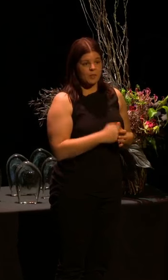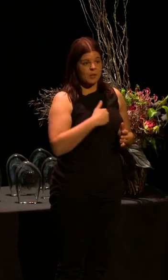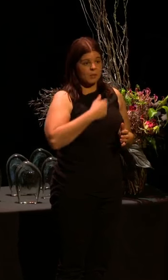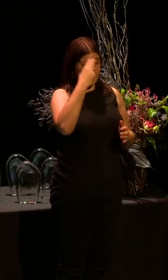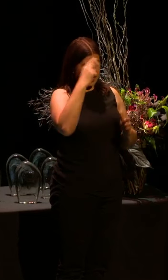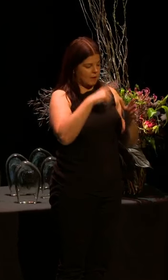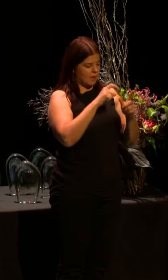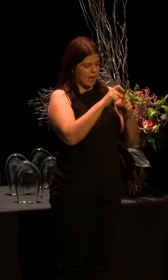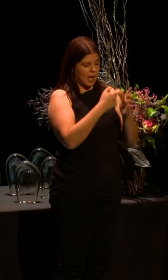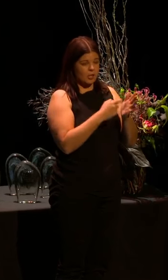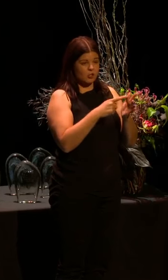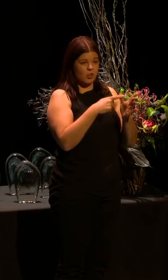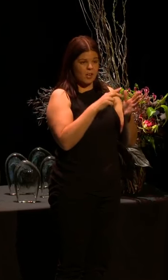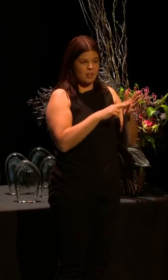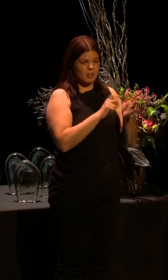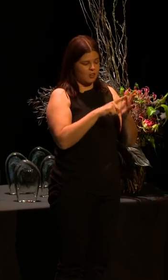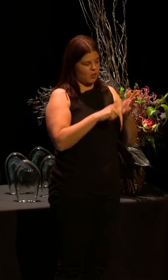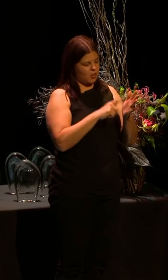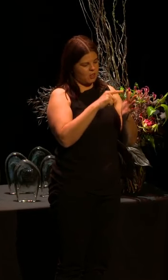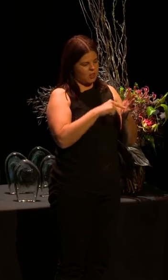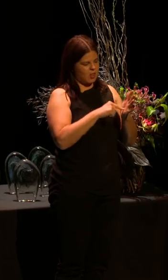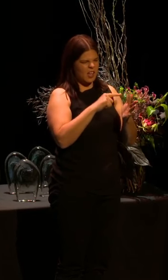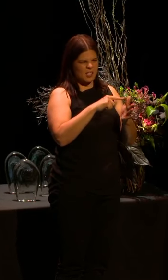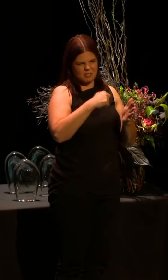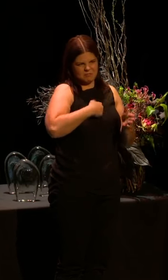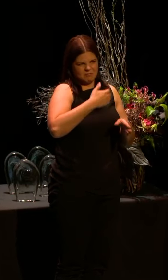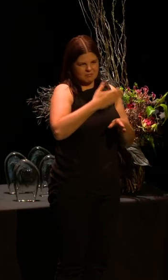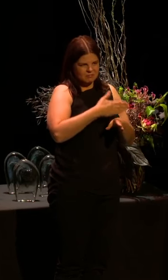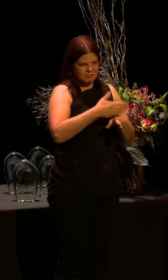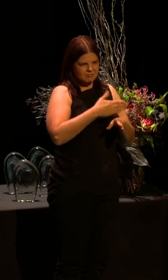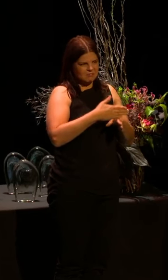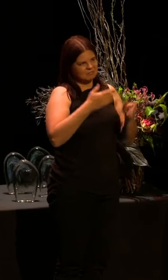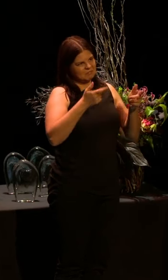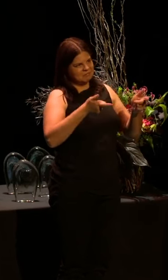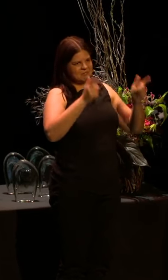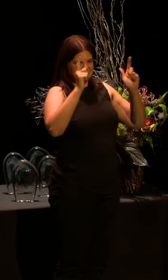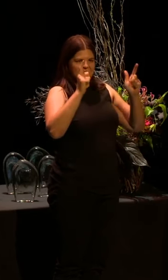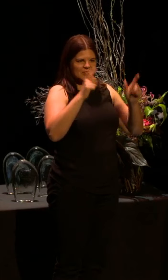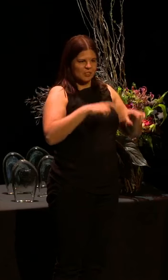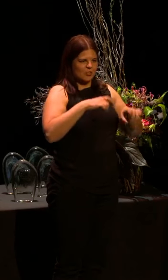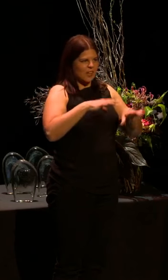My day job is I'm chief executive of the Australia Council. Tonight, I seem to be moonlighting as your MC.